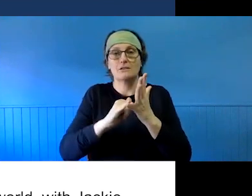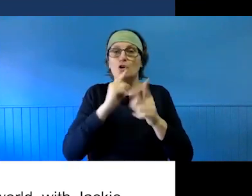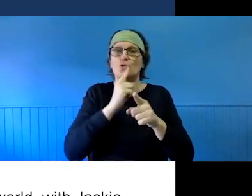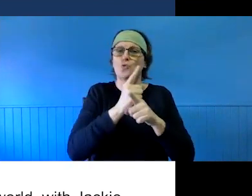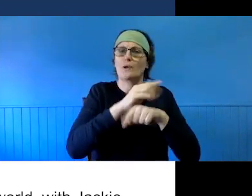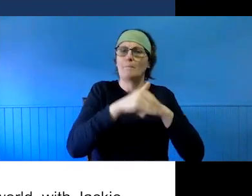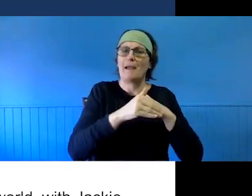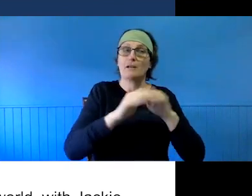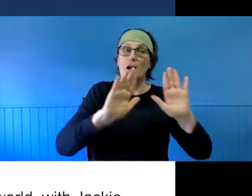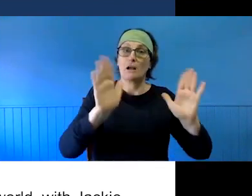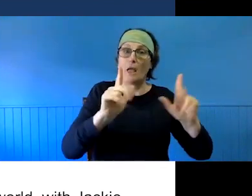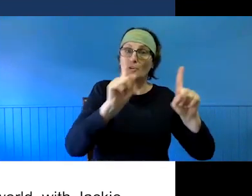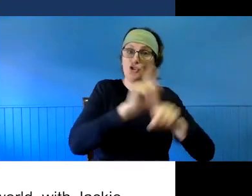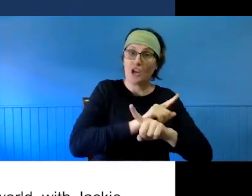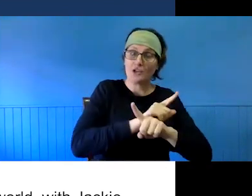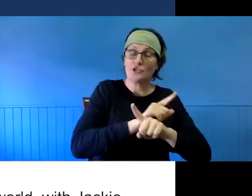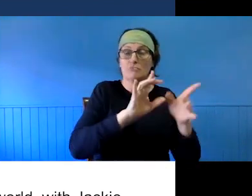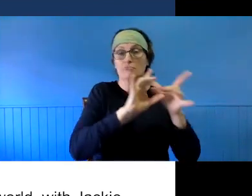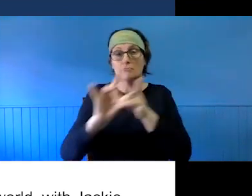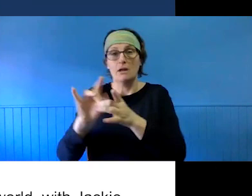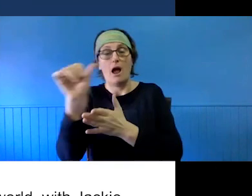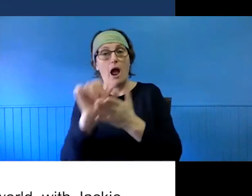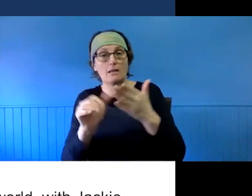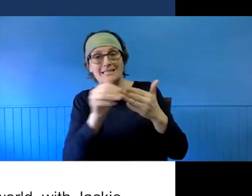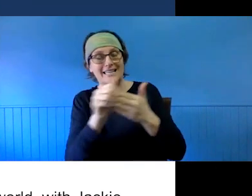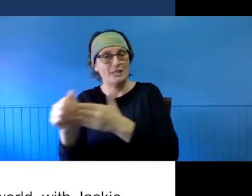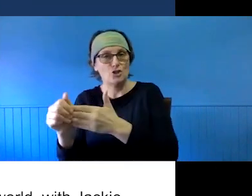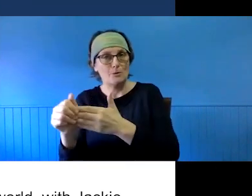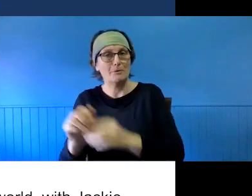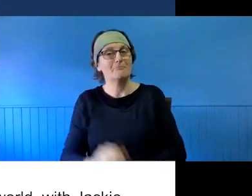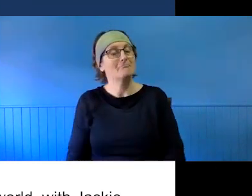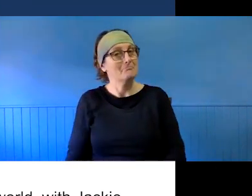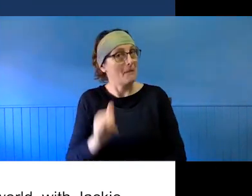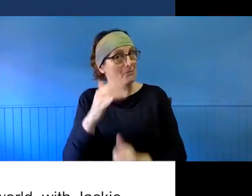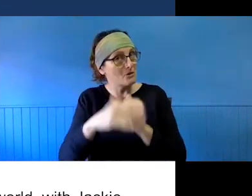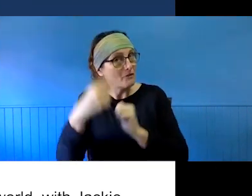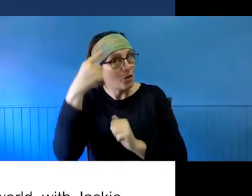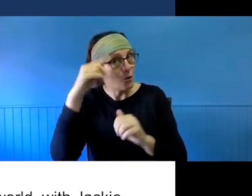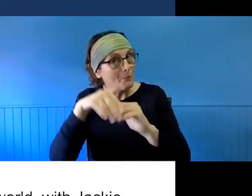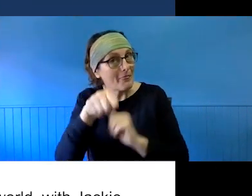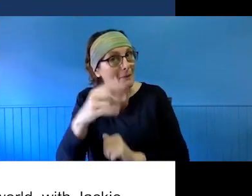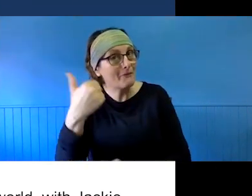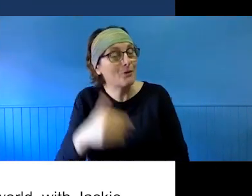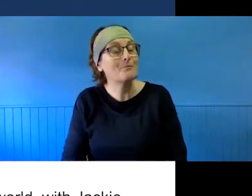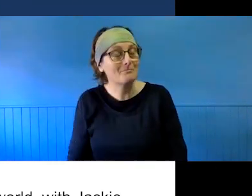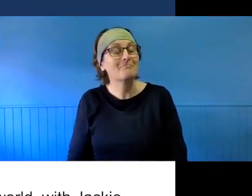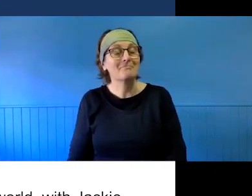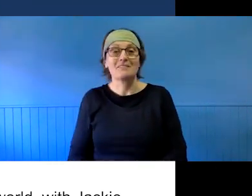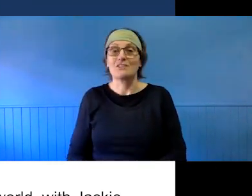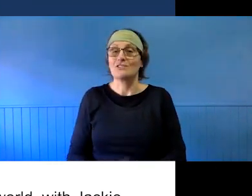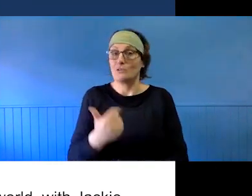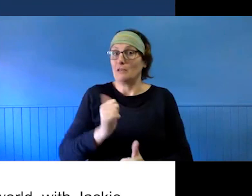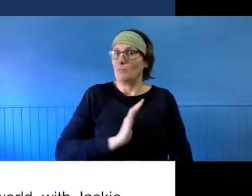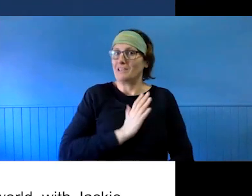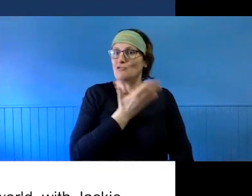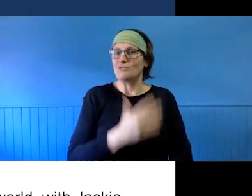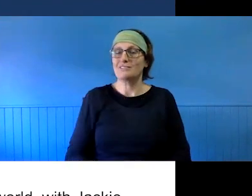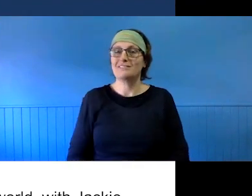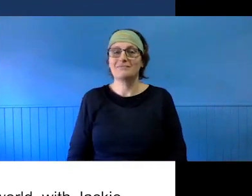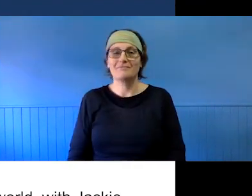Something that perhaps is not really in the front of my forward thinking about COVID. So definitely something to come along to